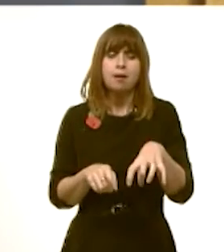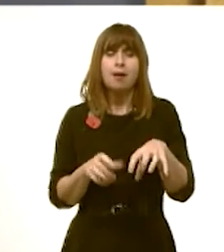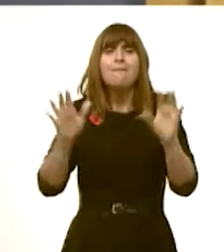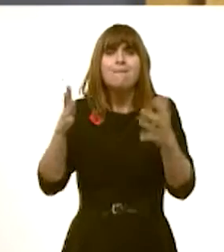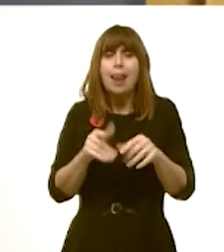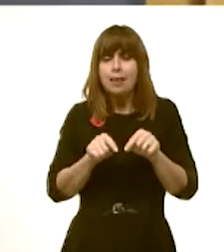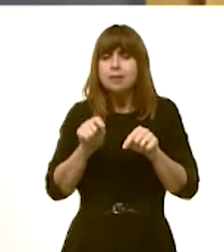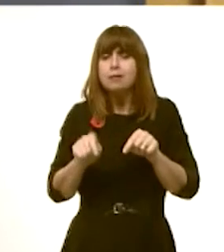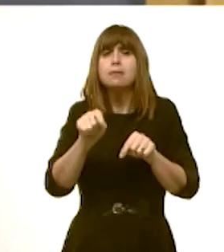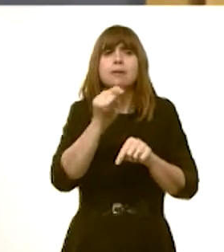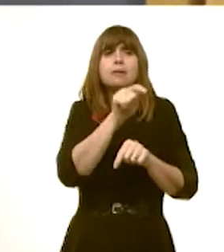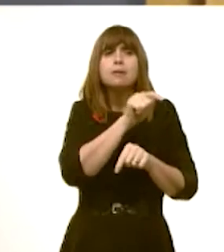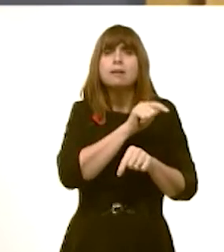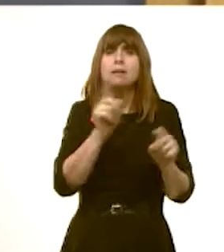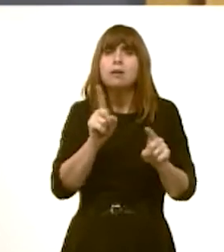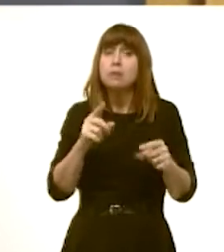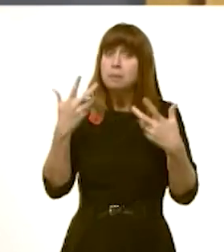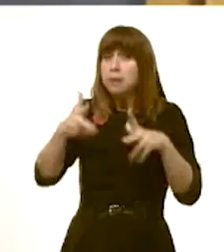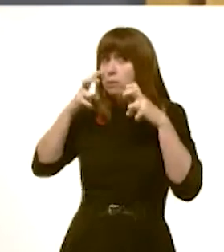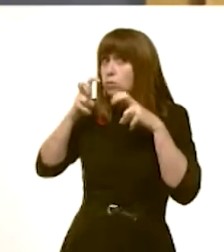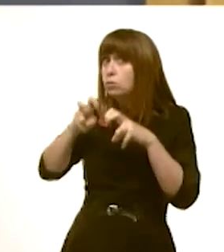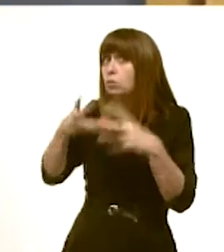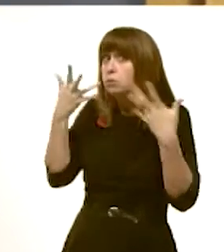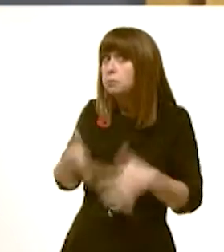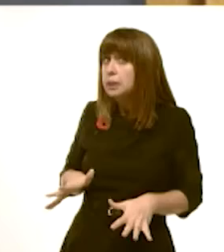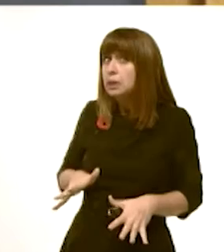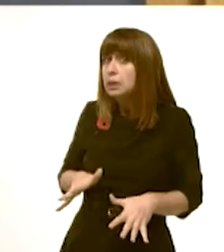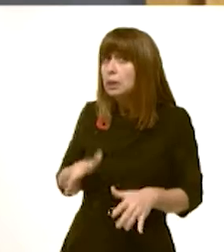And I wonder whether any research has been undertaken as to the impact of these major